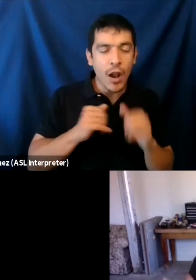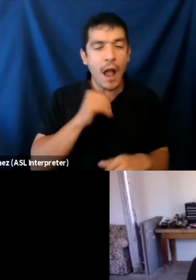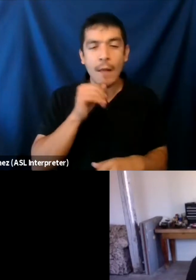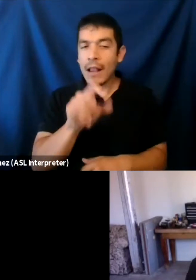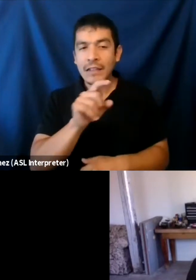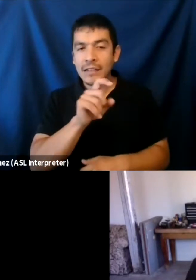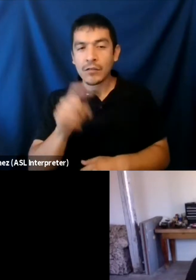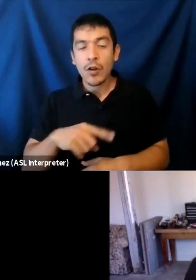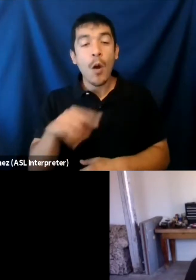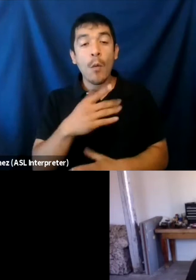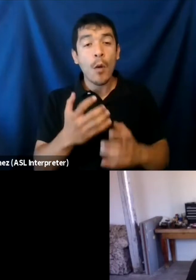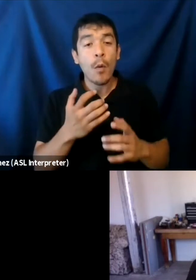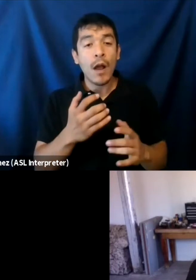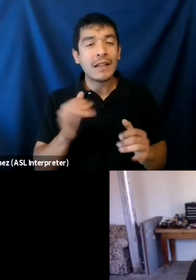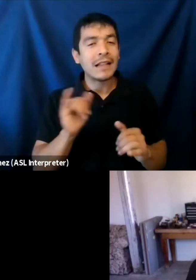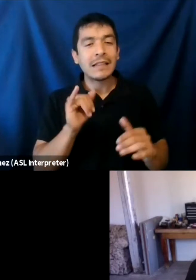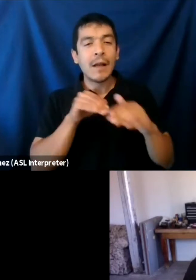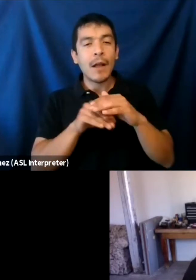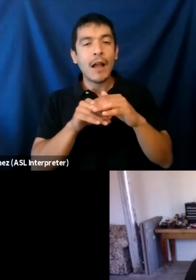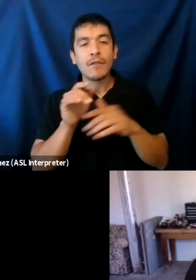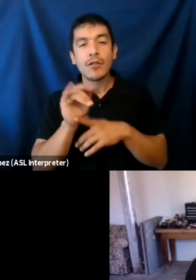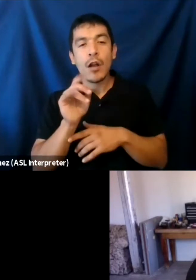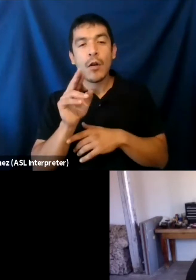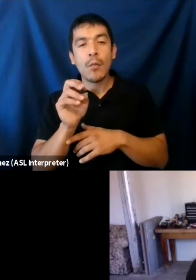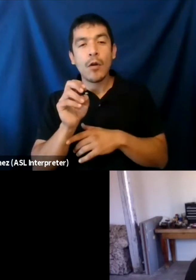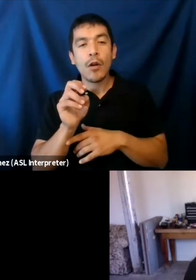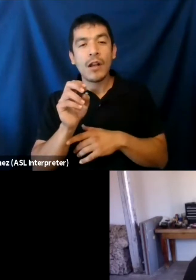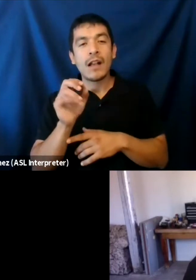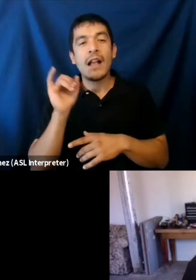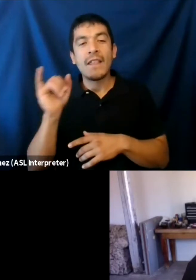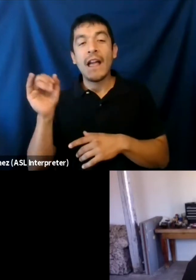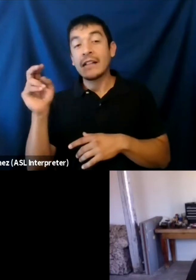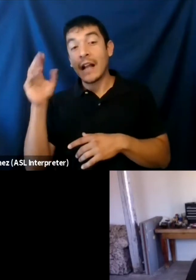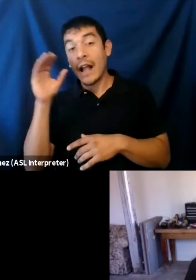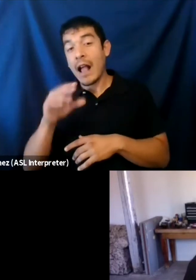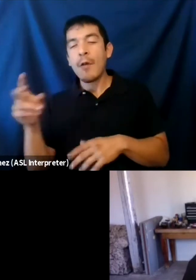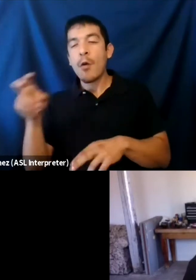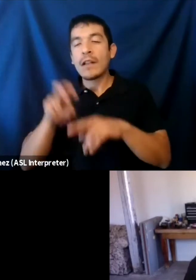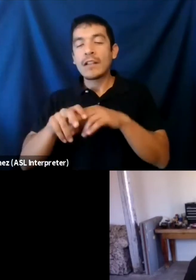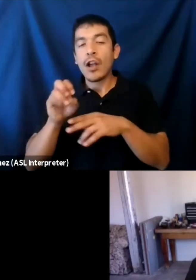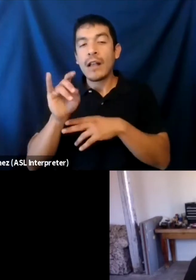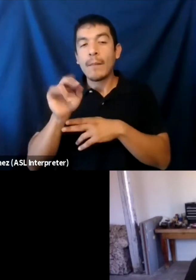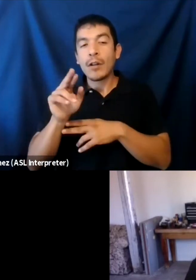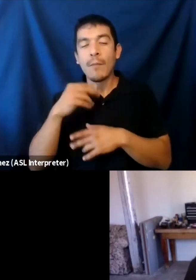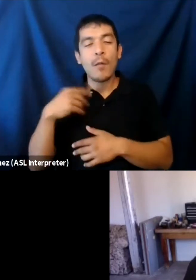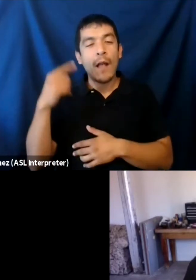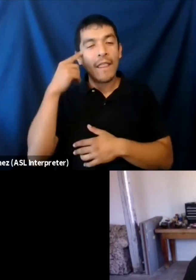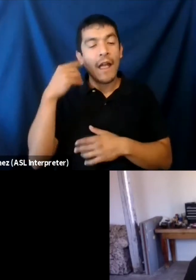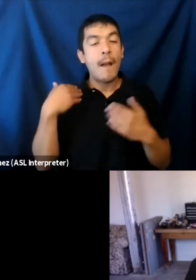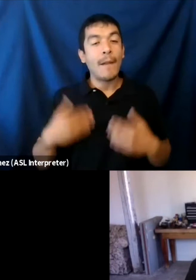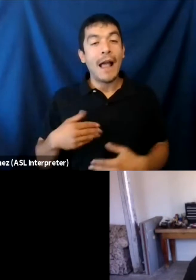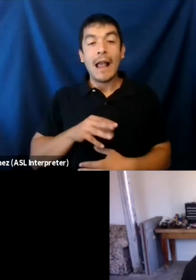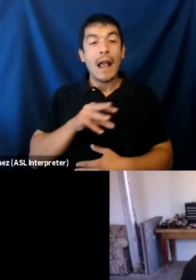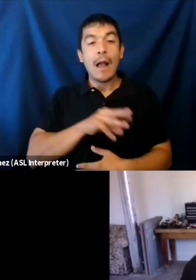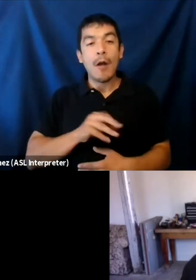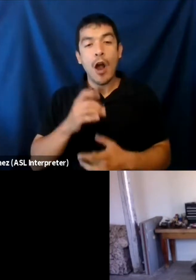we want the same access to the Baltimore sun got, just to sit on a seminar because we think body cameras are interesting. And for Axon, we say,